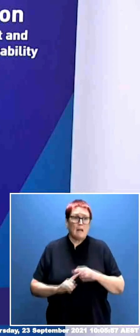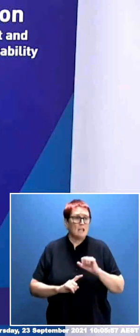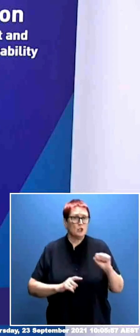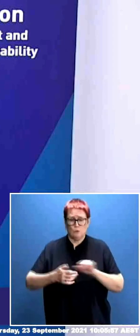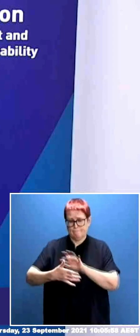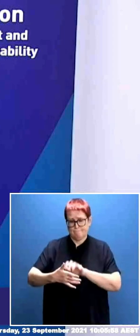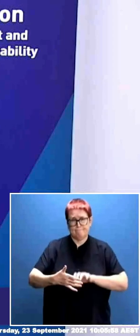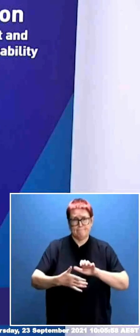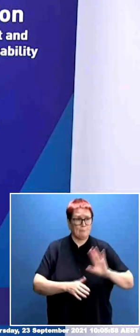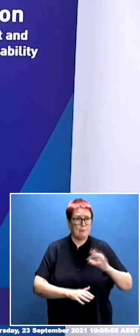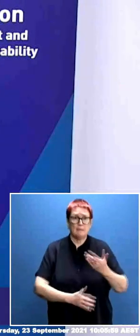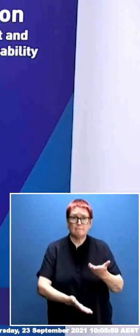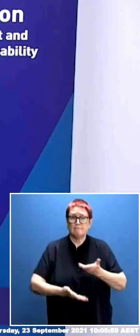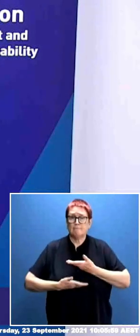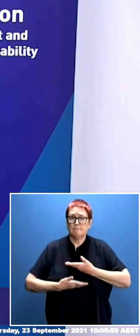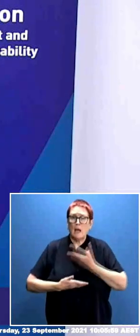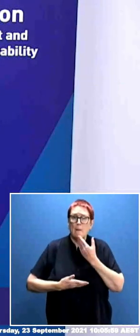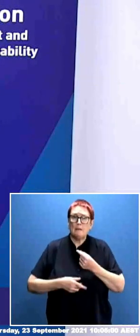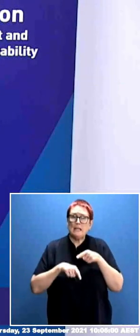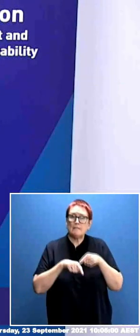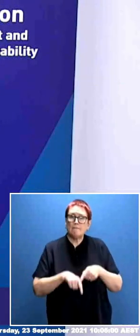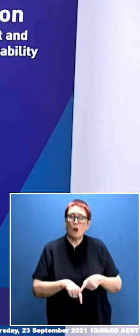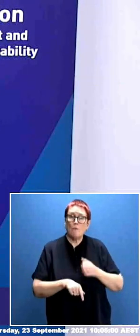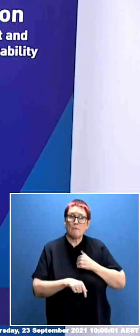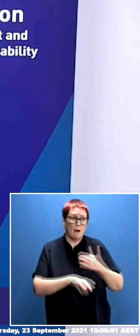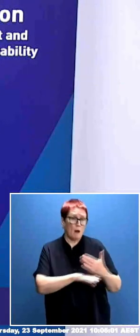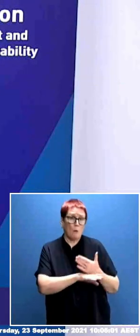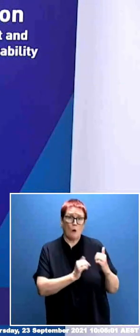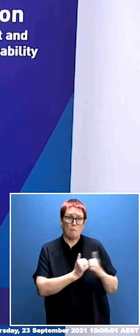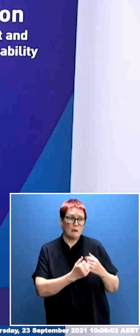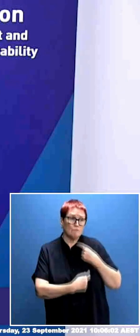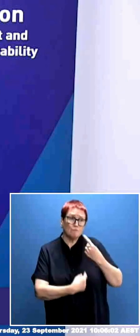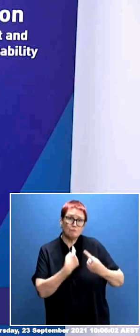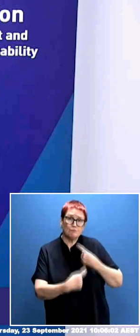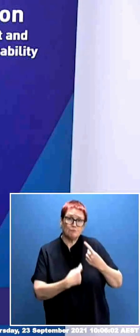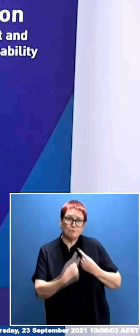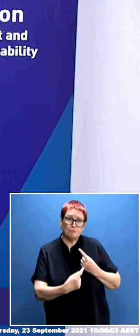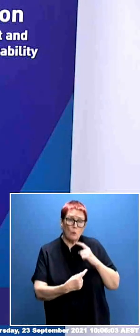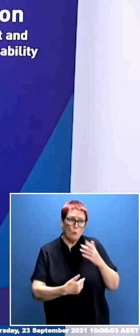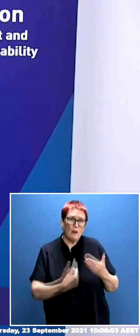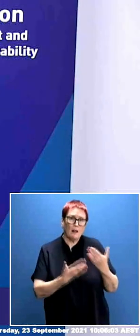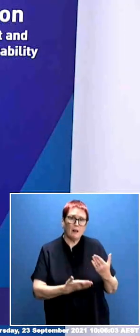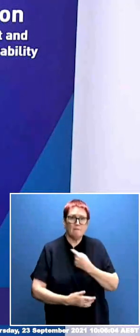If you would be good enough to follow the instructions of my associate, he will administer the affirmation to you.